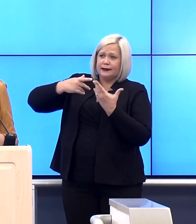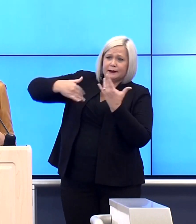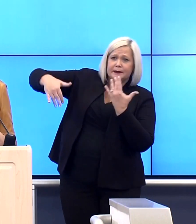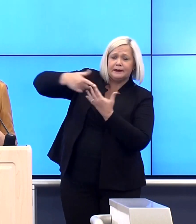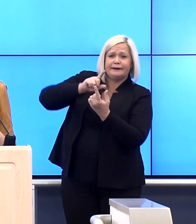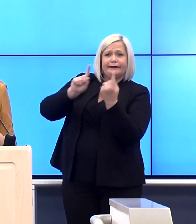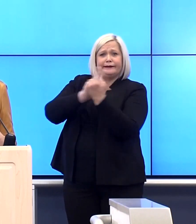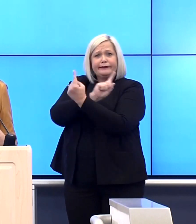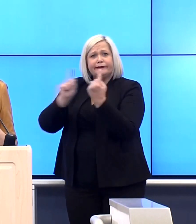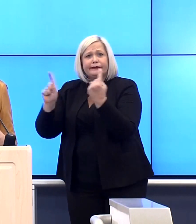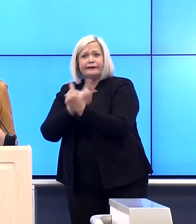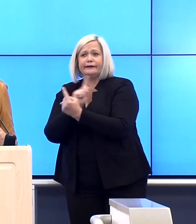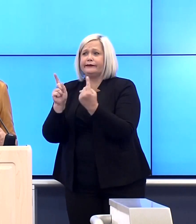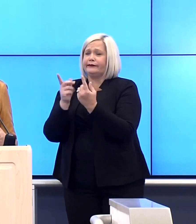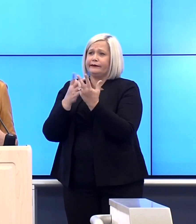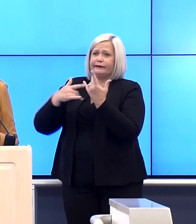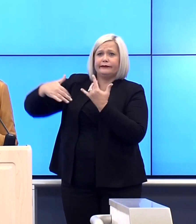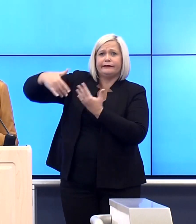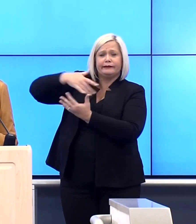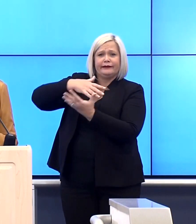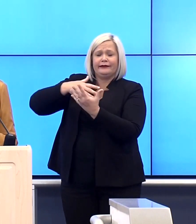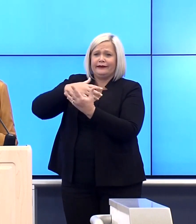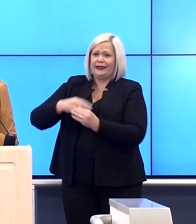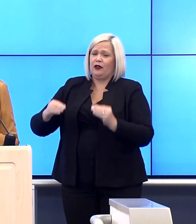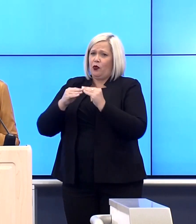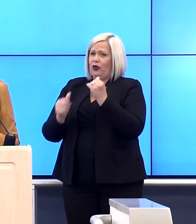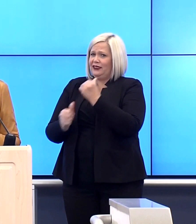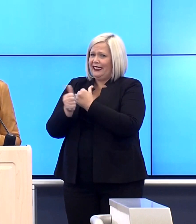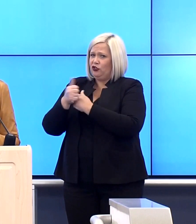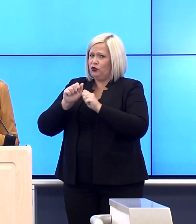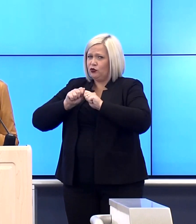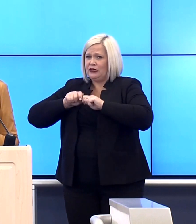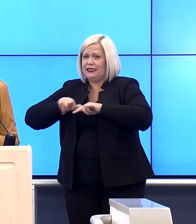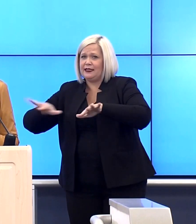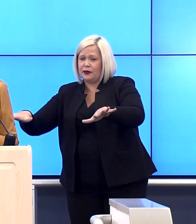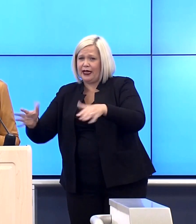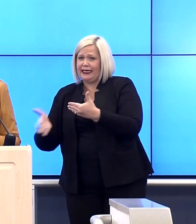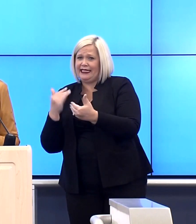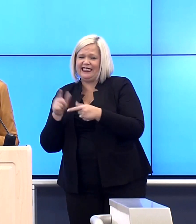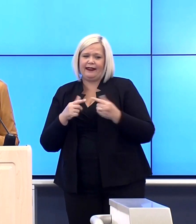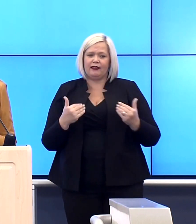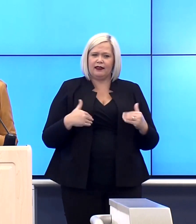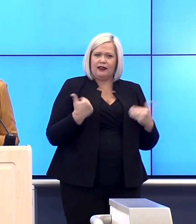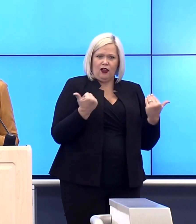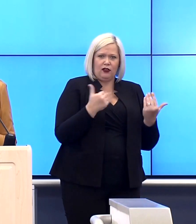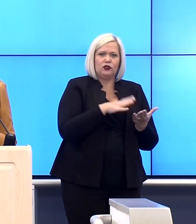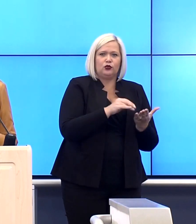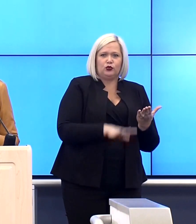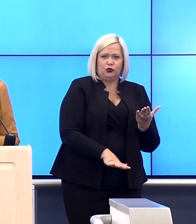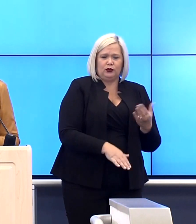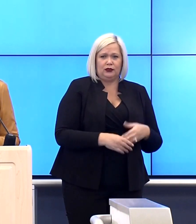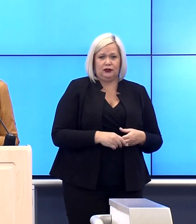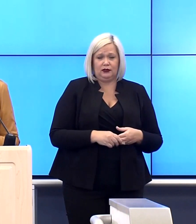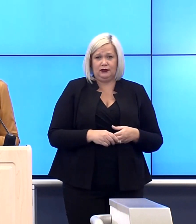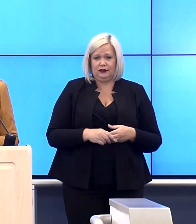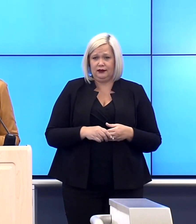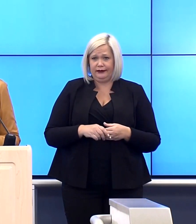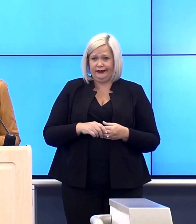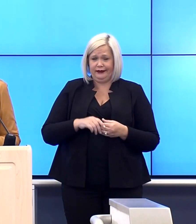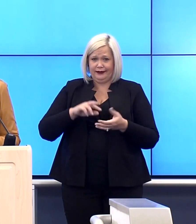IT BECAME CLEAR TO US THAT THESE CONGREGATING OLDER STUDENTS WAS CONGREGATING OLDER STUDENTS WAS INHERENTLY MORE RISKY IN TERMS INHERENTLY MORE RISKY IN TERMS OF COVID SPREAD THAN OUR YOUNGER OF COVID SPREAD THAN OUR YOUNGER GRADES.